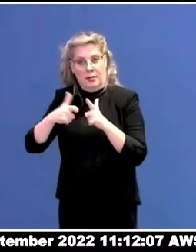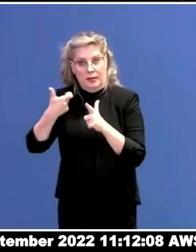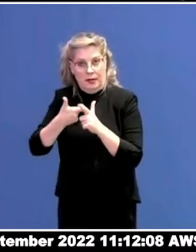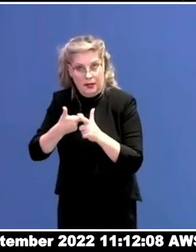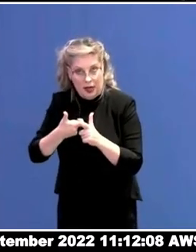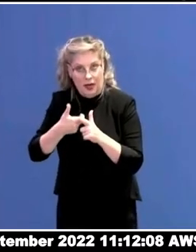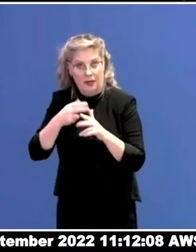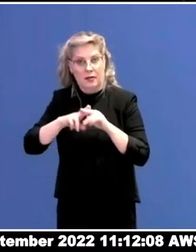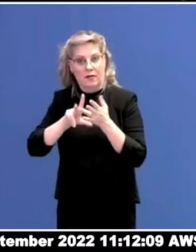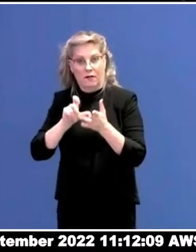MS McMAHON: Thank you.